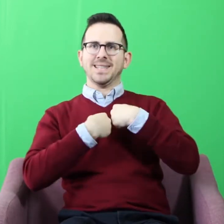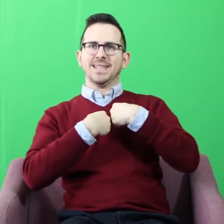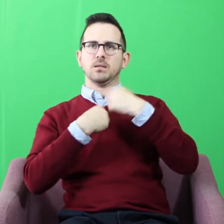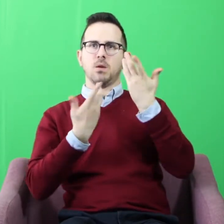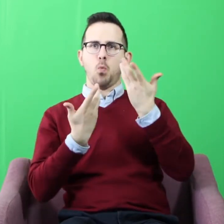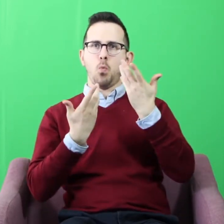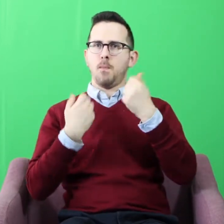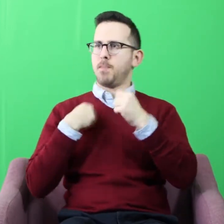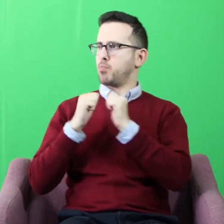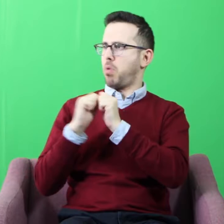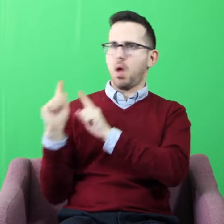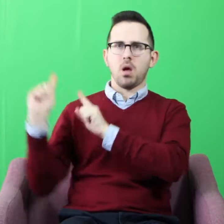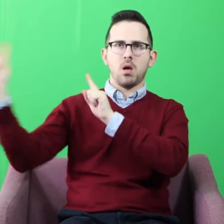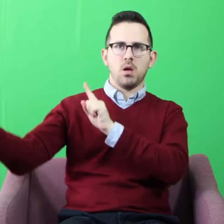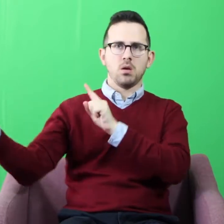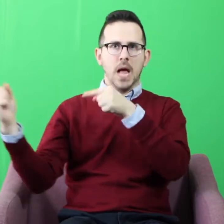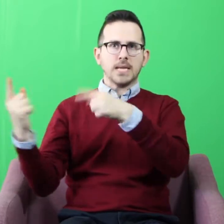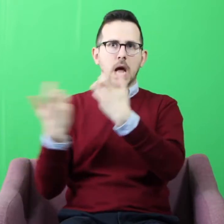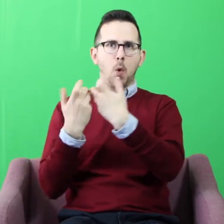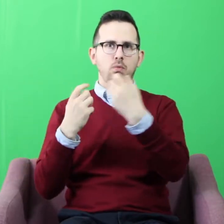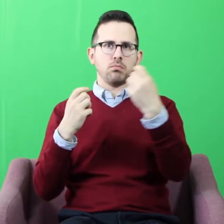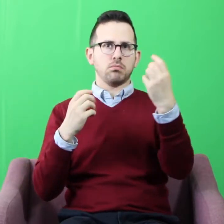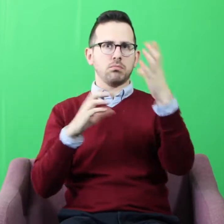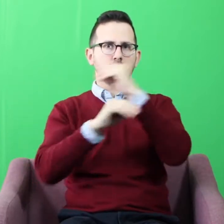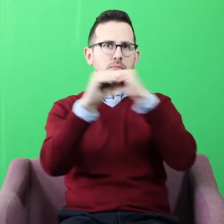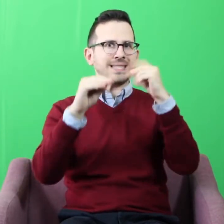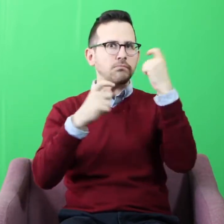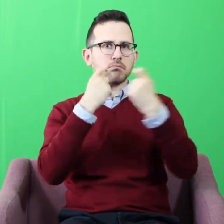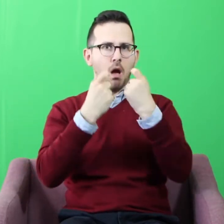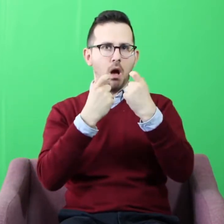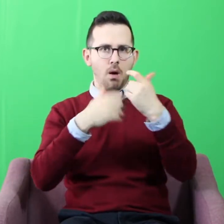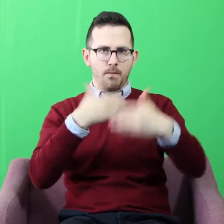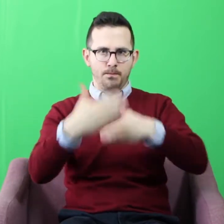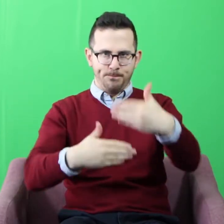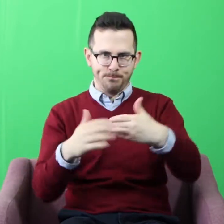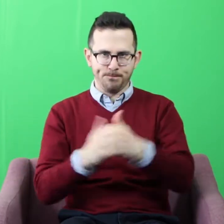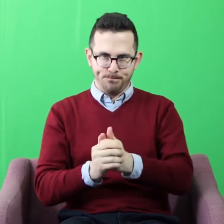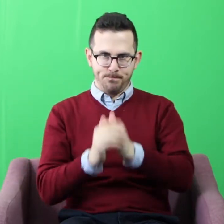Or from my brother, that’s how we network.